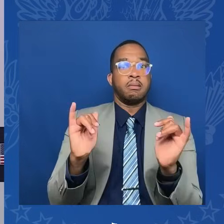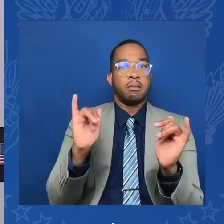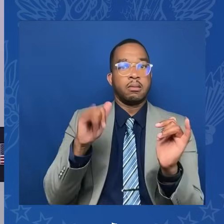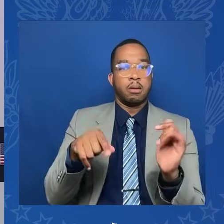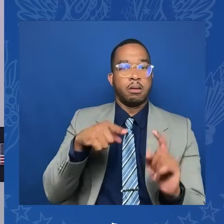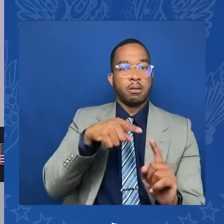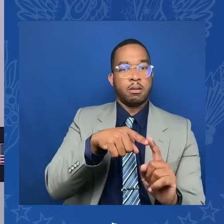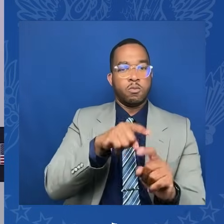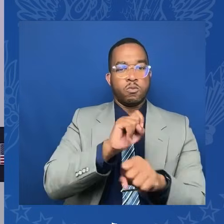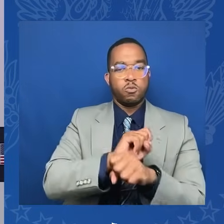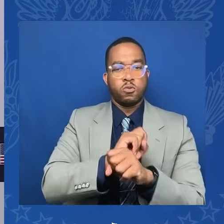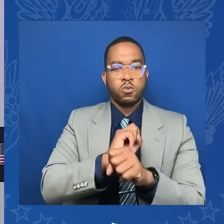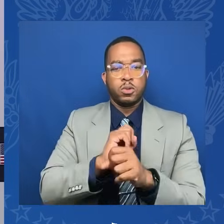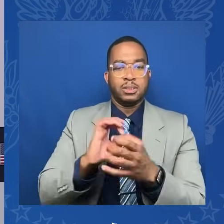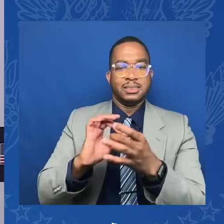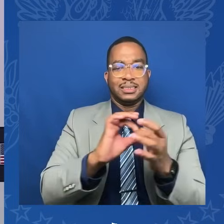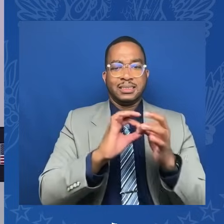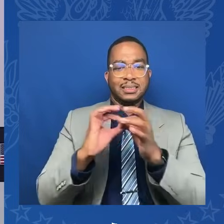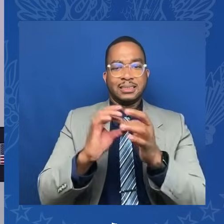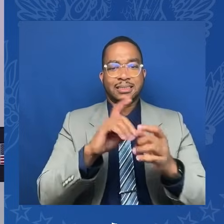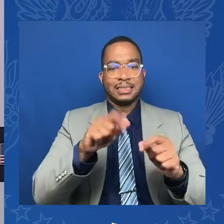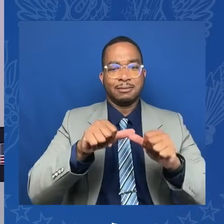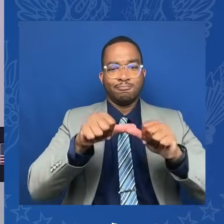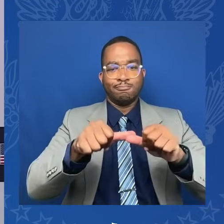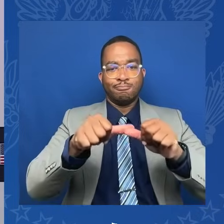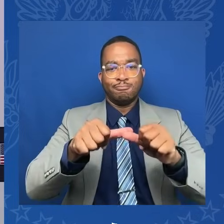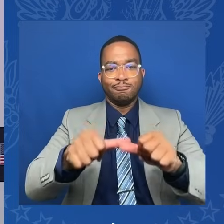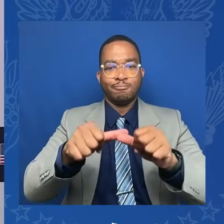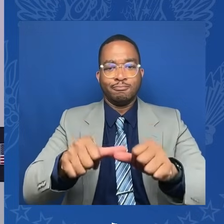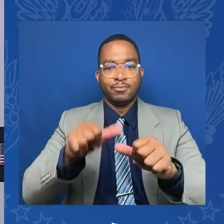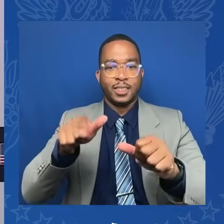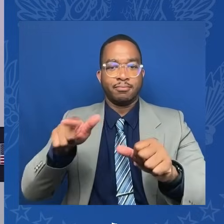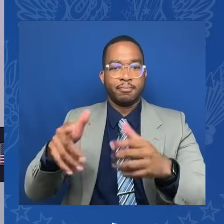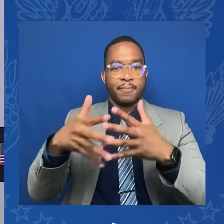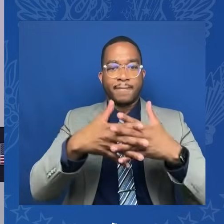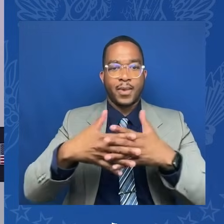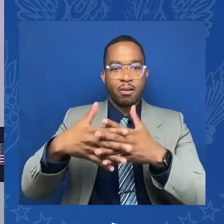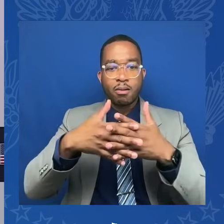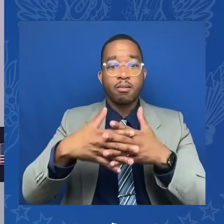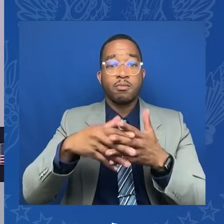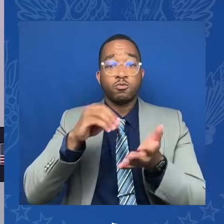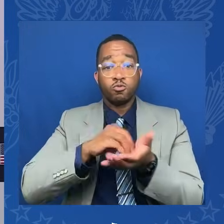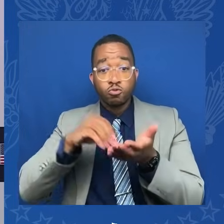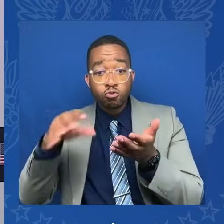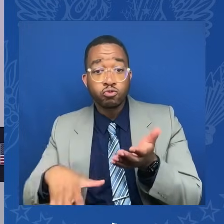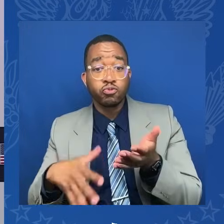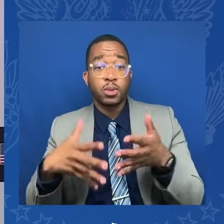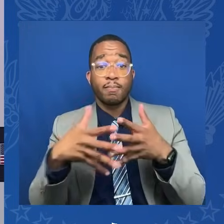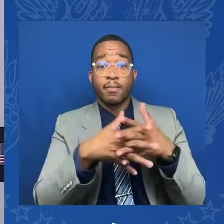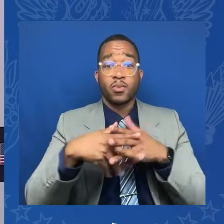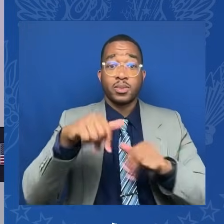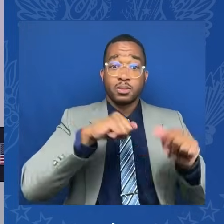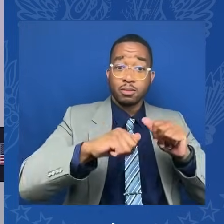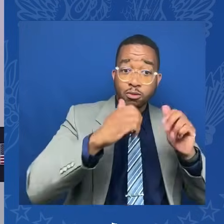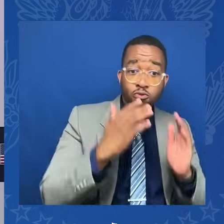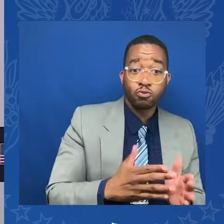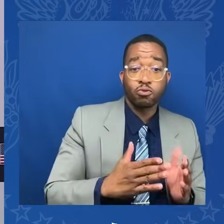American students, American scientists, American entrepreneurs are more than welcome in this country. We wish there would be more of them.